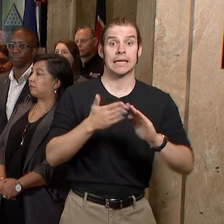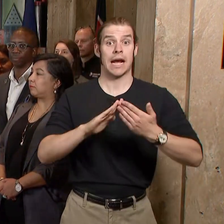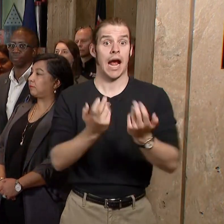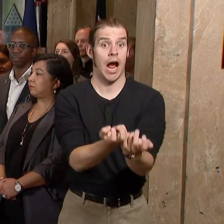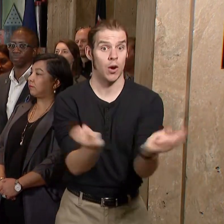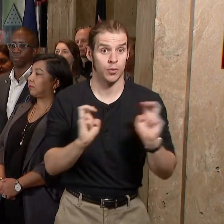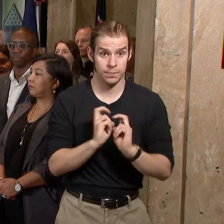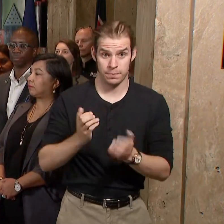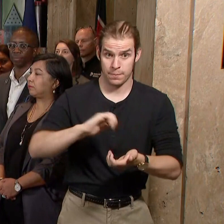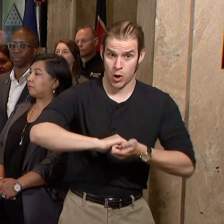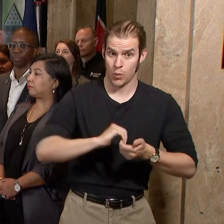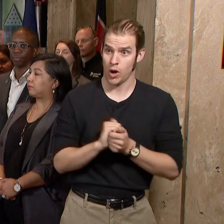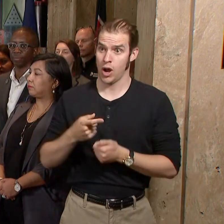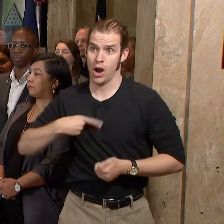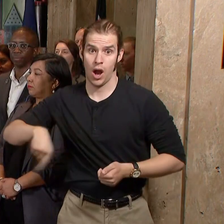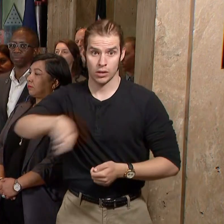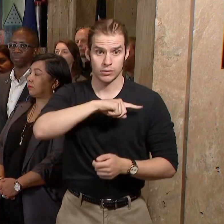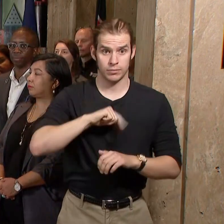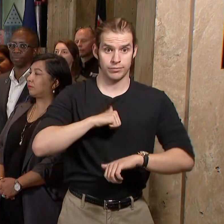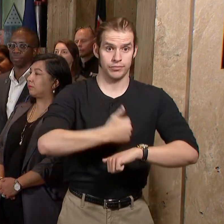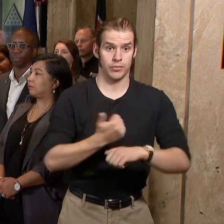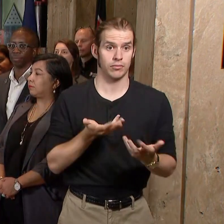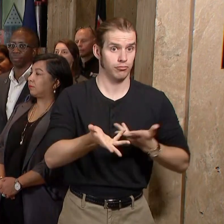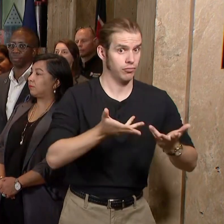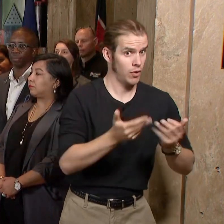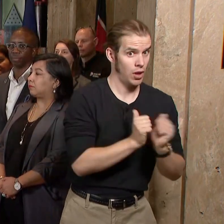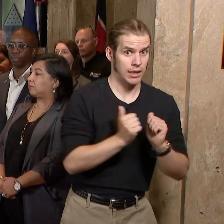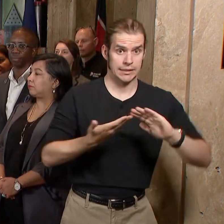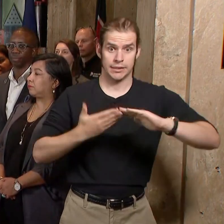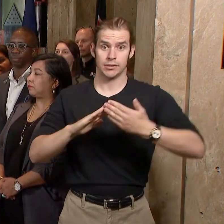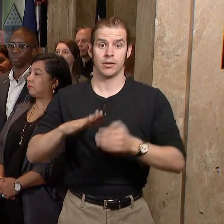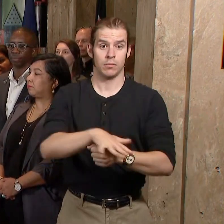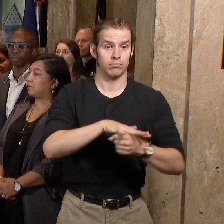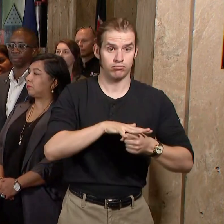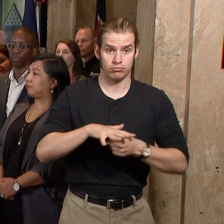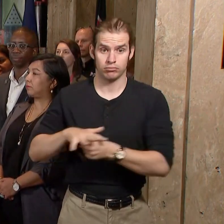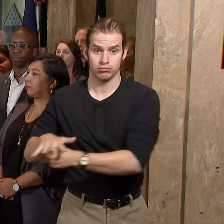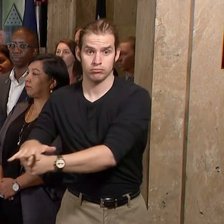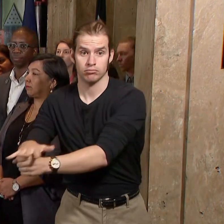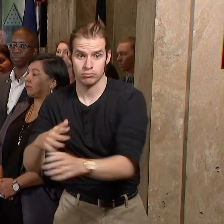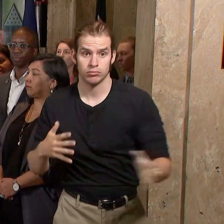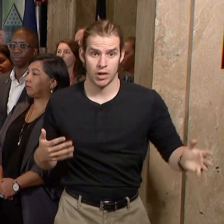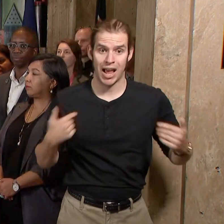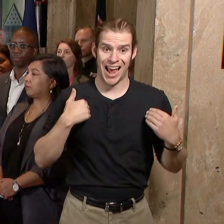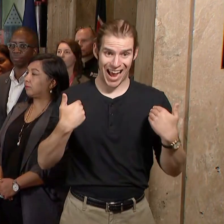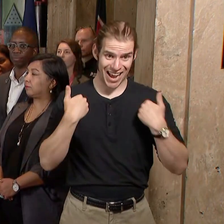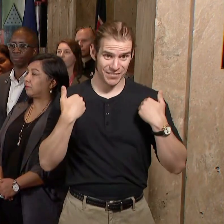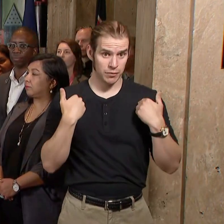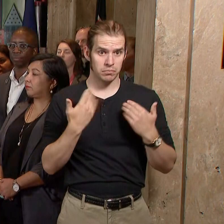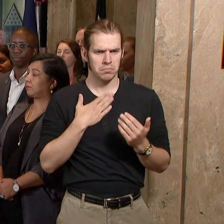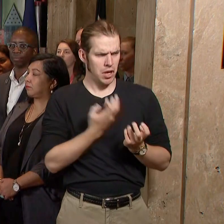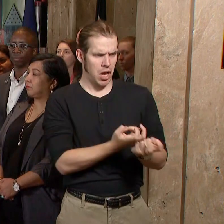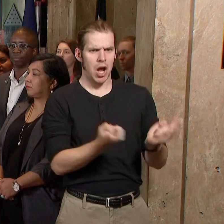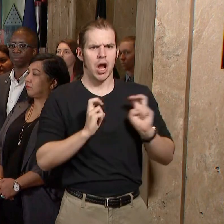Members, to get feedback, that's most important. I talked to the entire cabinet this morning. We had a full Academy meeting before this, and so every agency leader is apprised